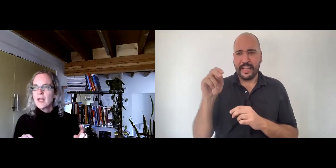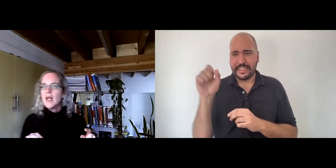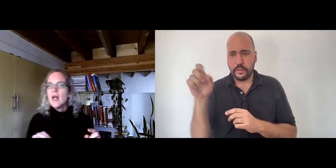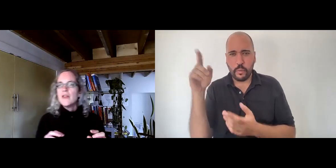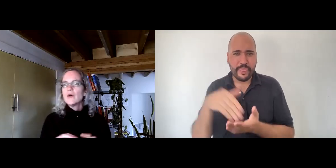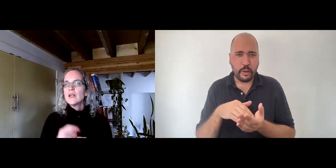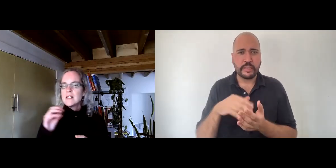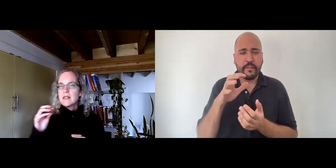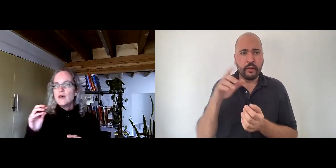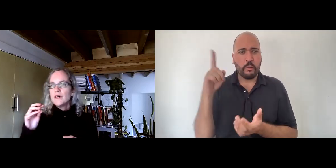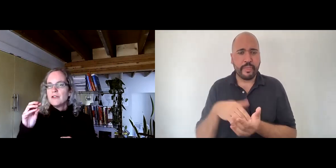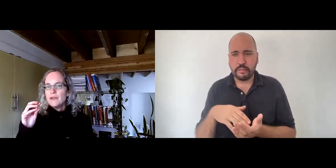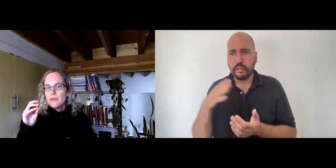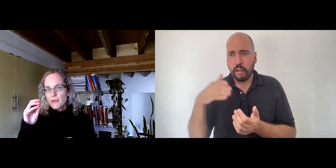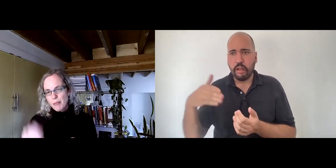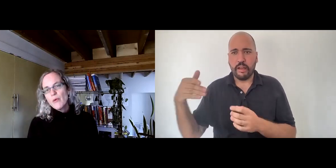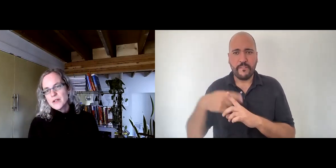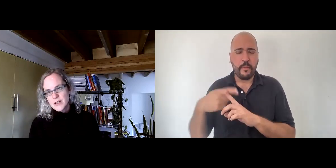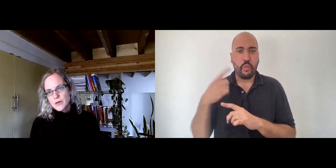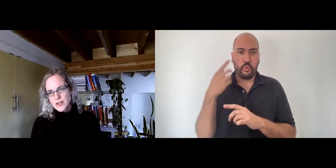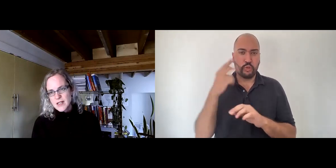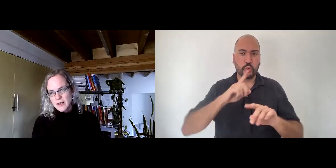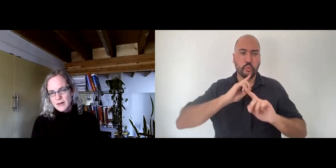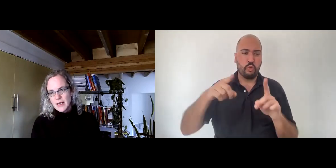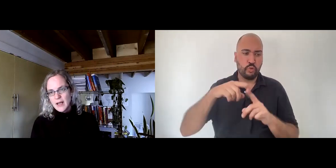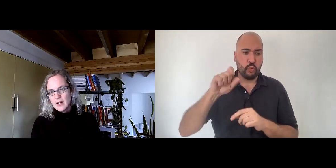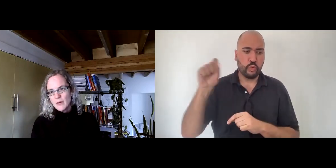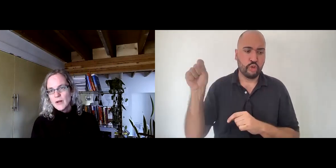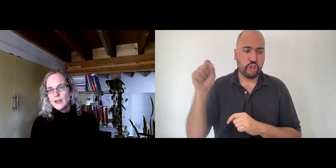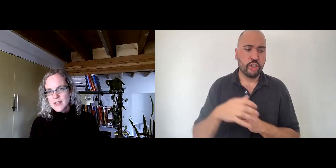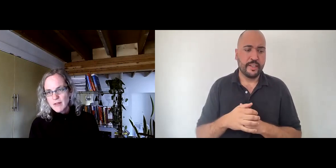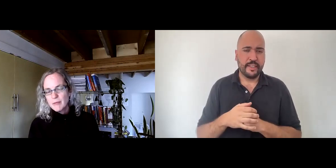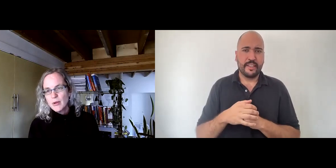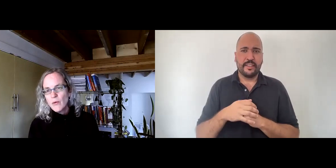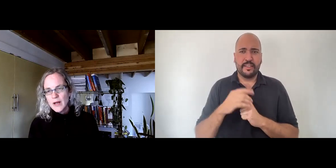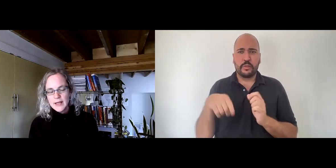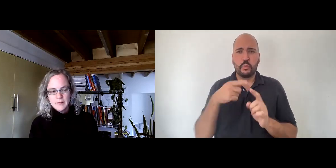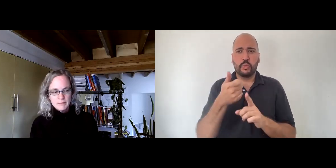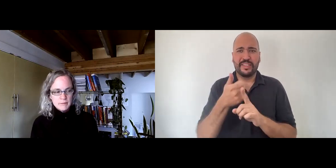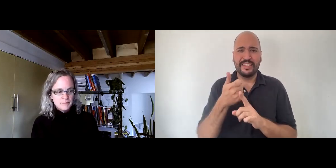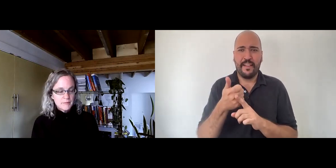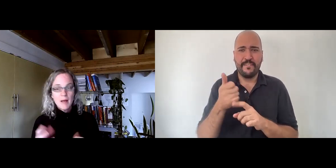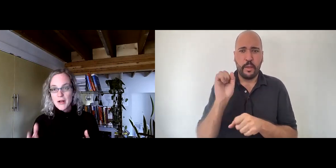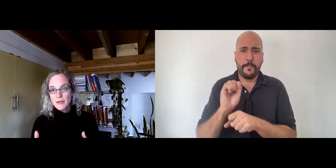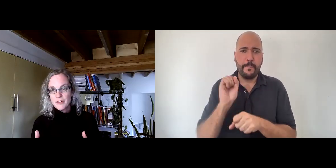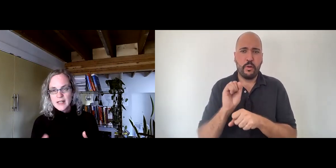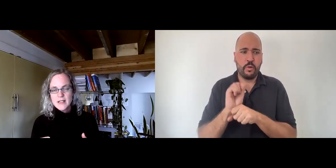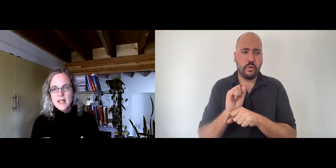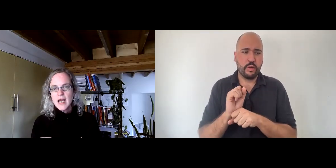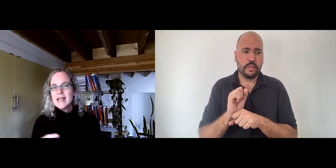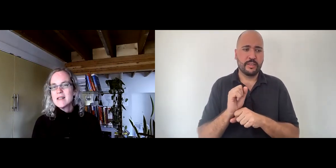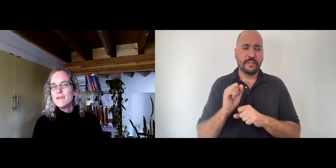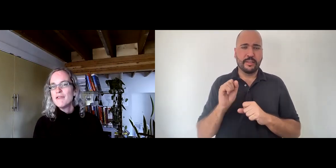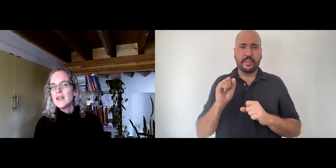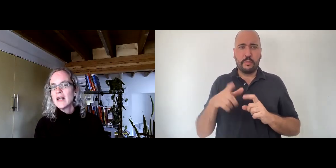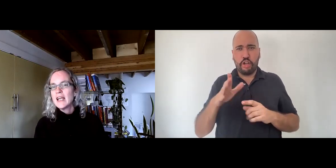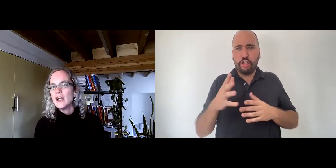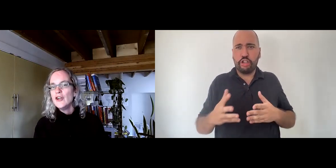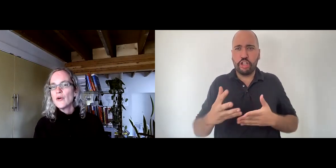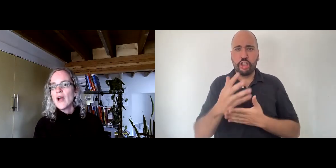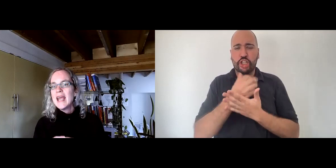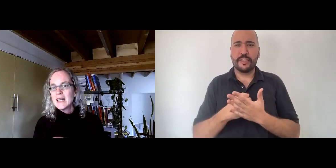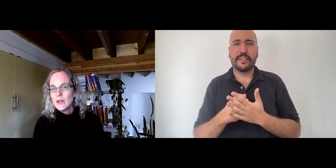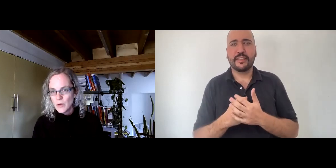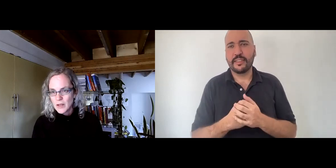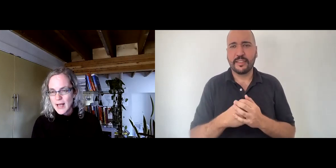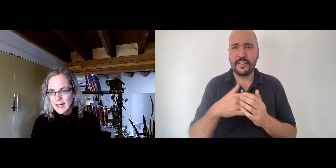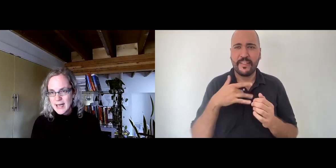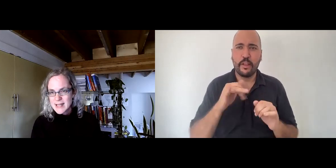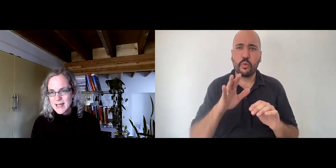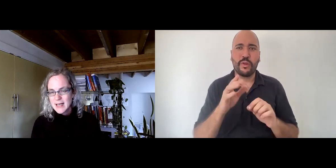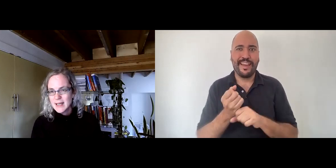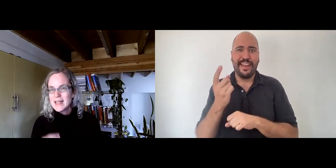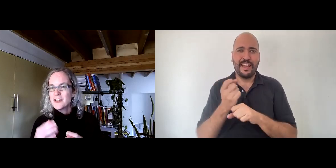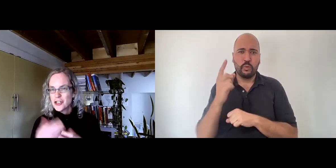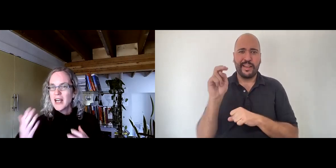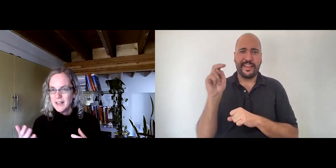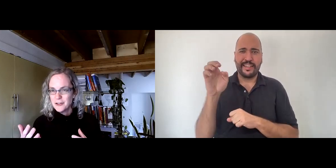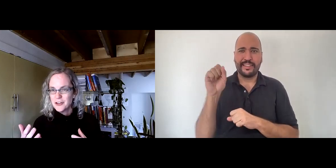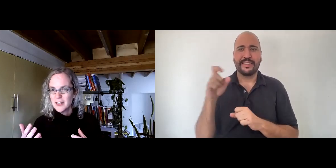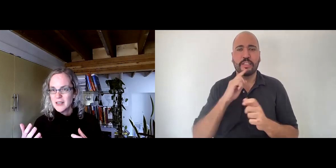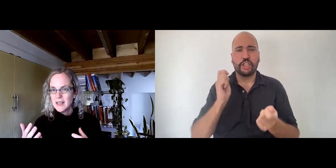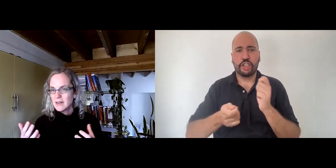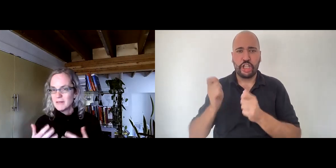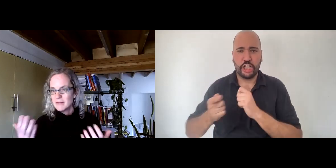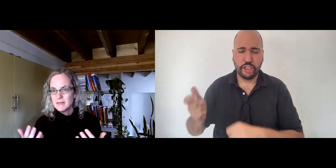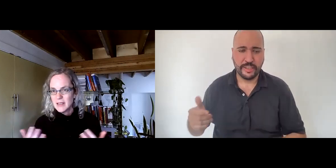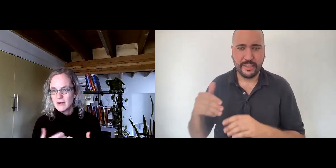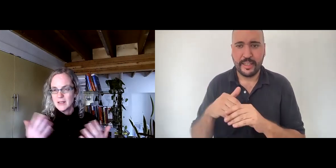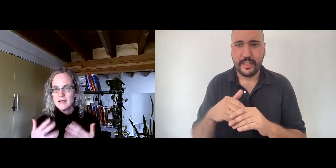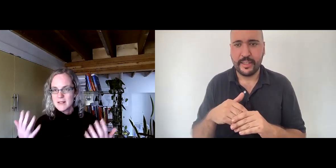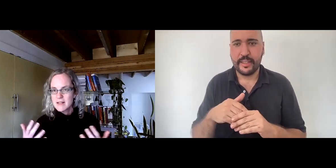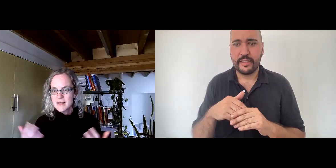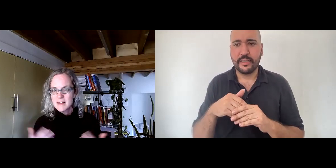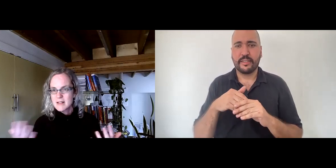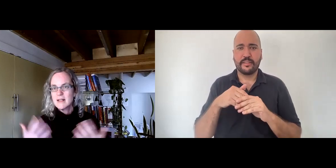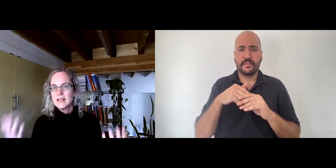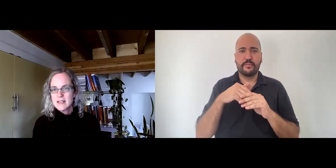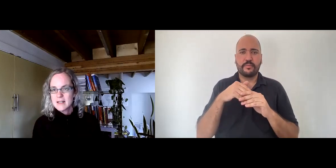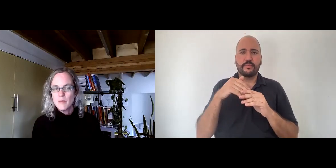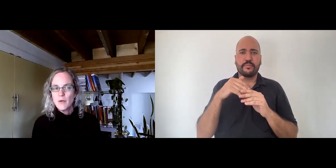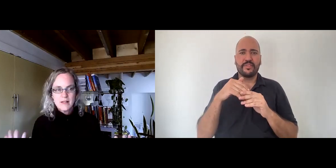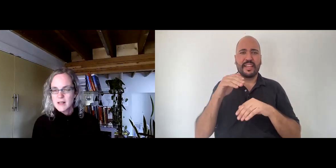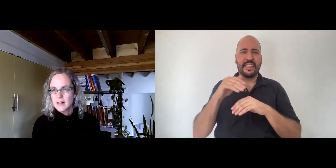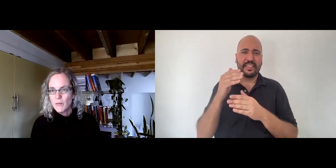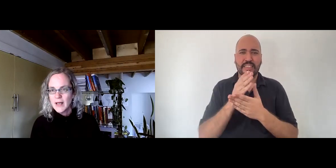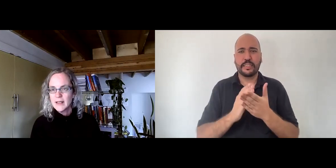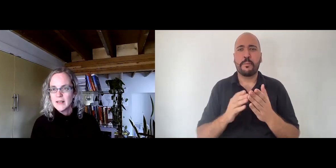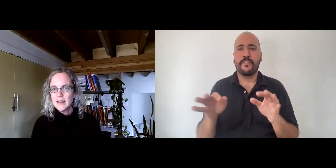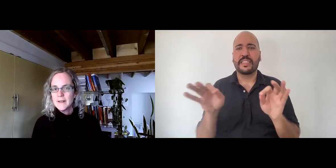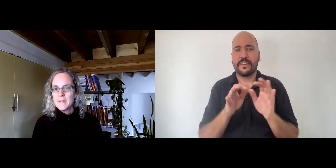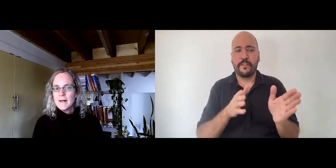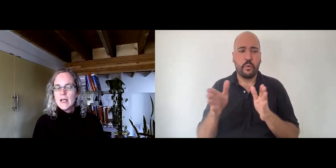The only reason you would report to social security when you're self employed about your earnings is, if you feel like your annual NESE is changed, in a you know, in a at least somewhat a significant way.